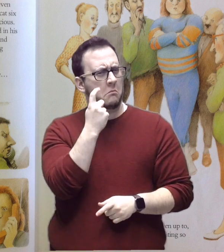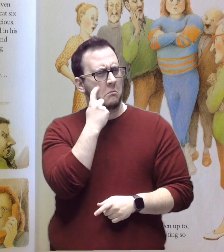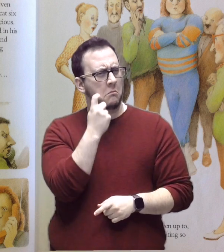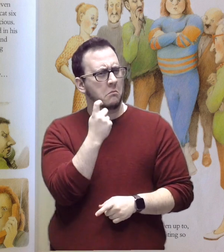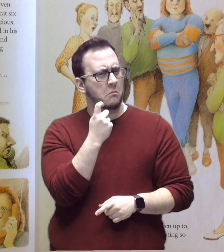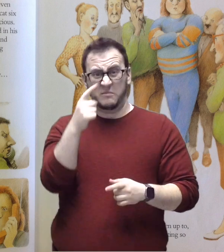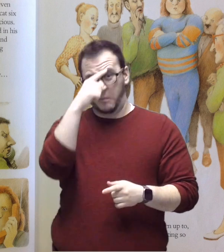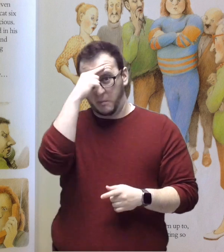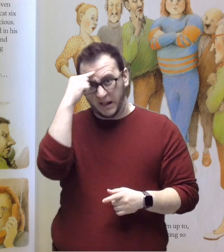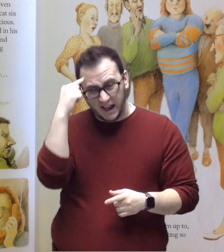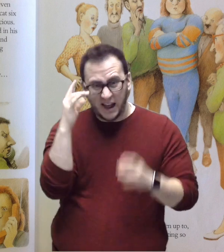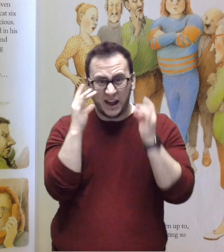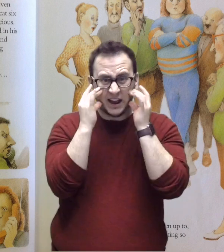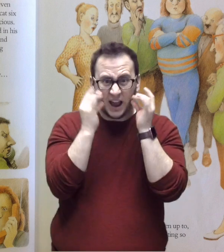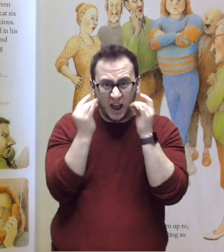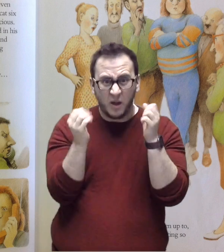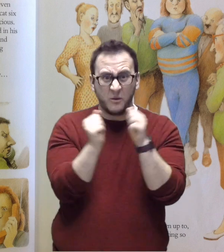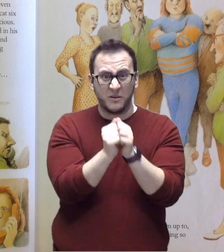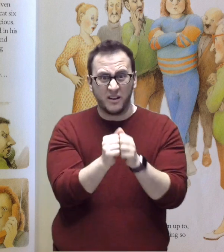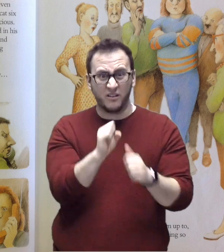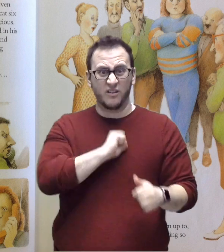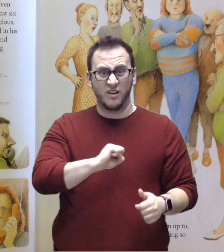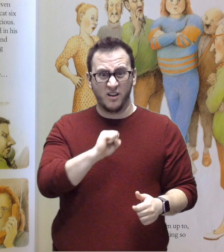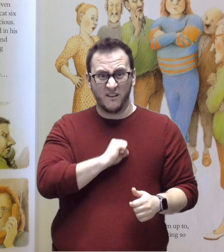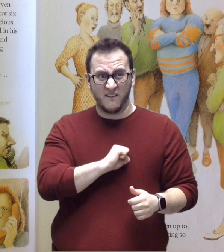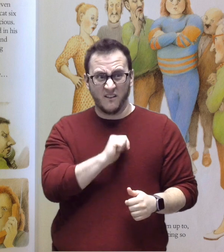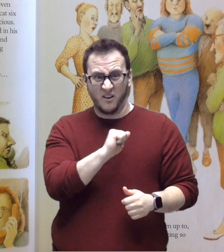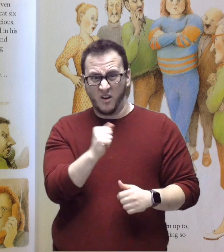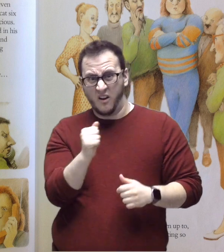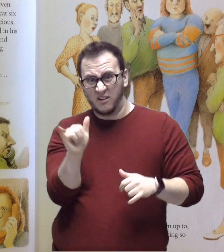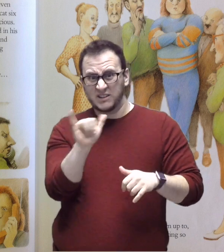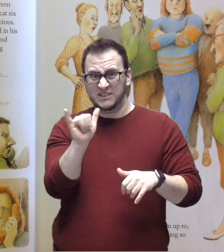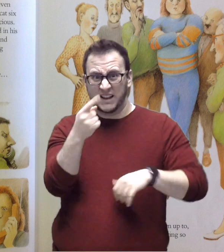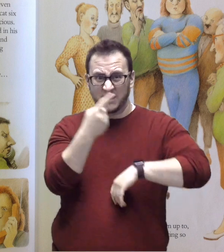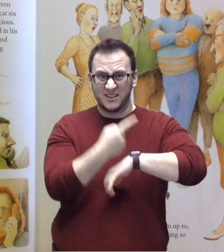vet, could see the same cat six times without becoming suspicious.